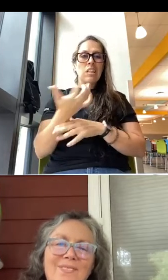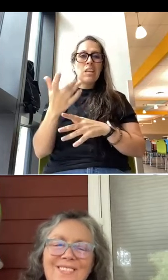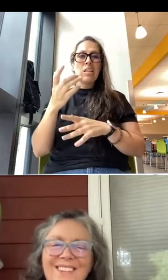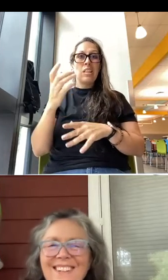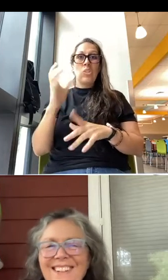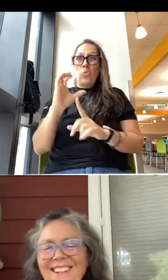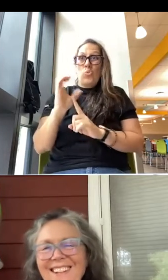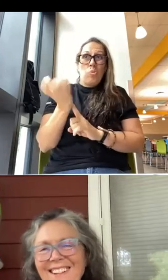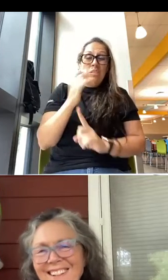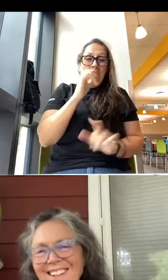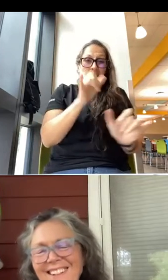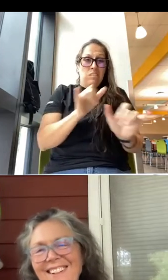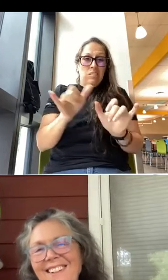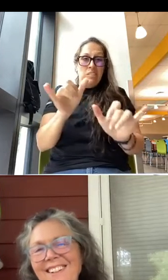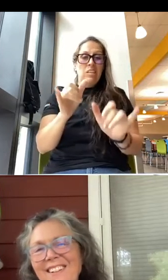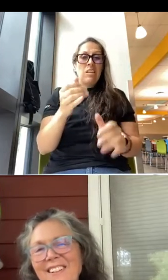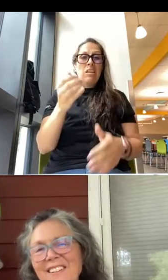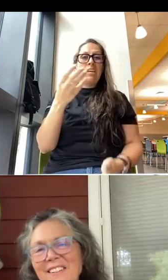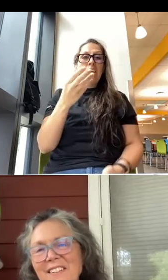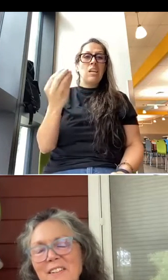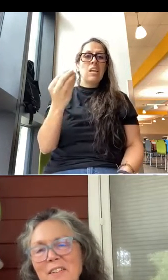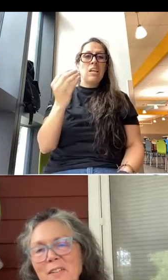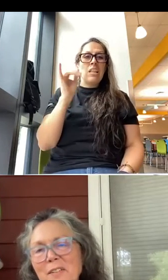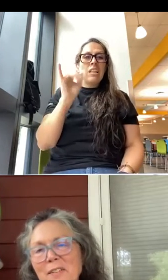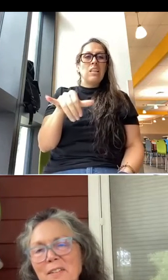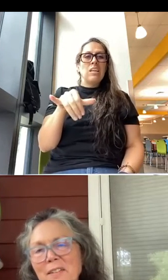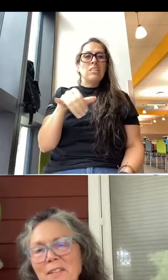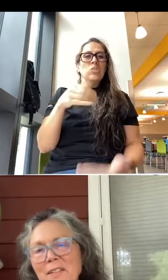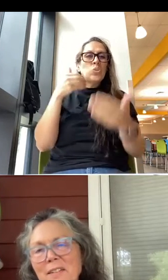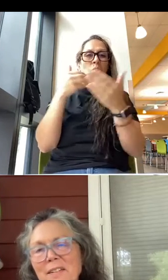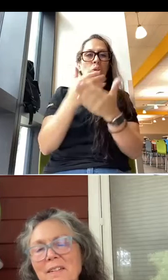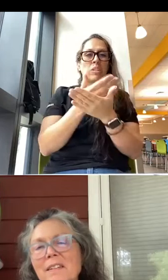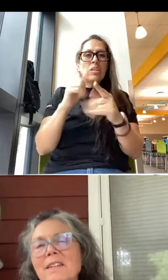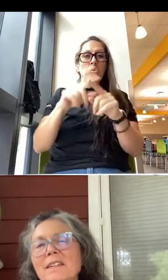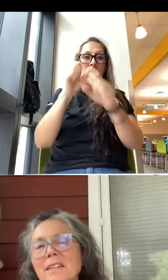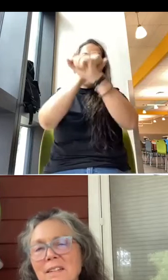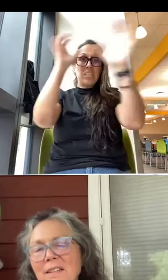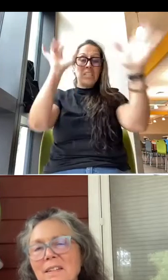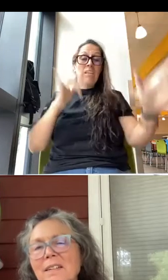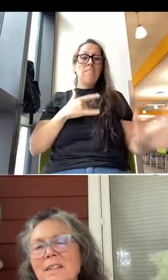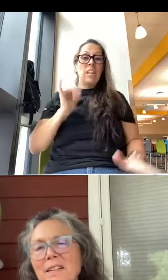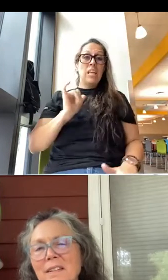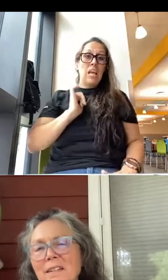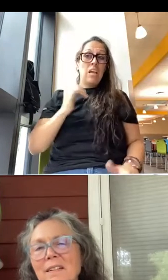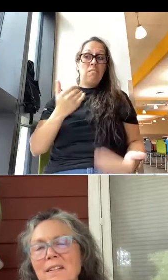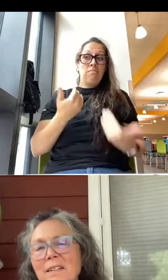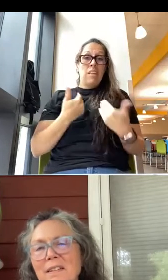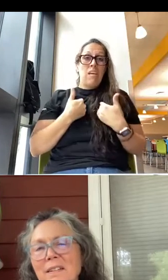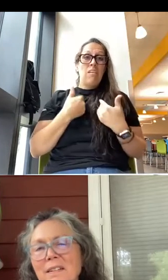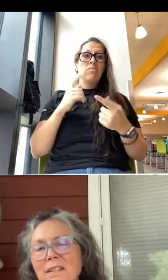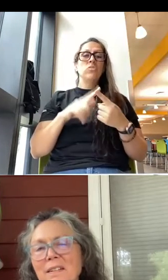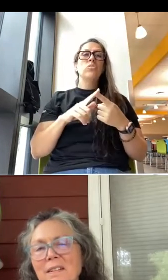Like, uh, and, and so, that's that's the closest thing to a vision that I feel like I have, is to actually let the, it's like,